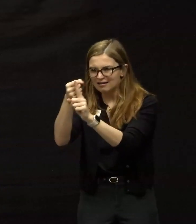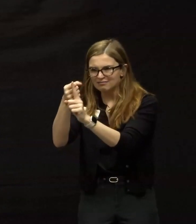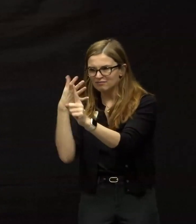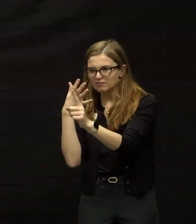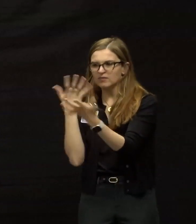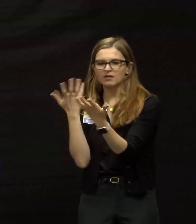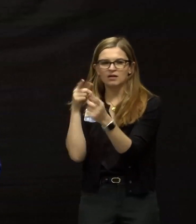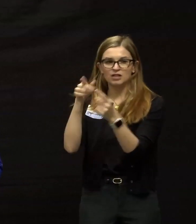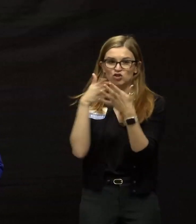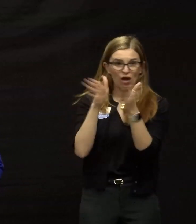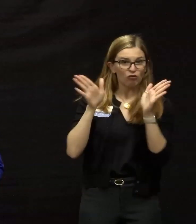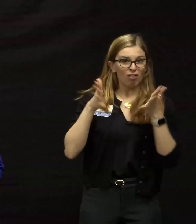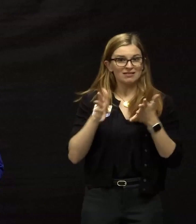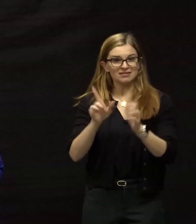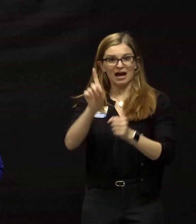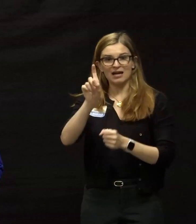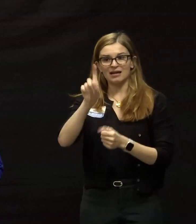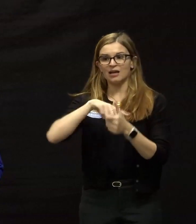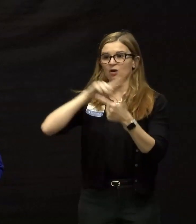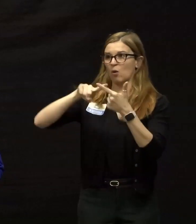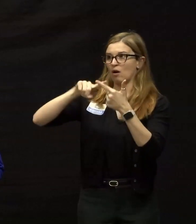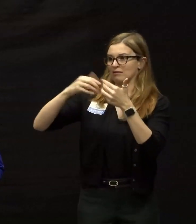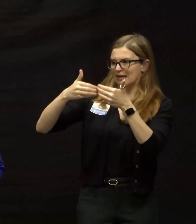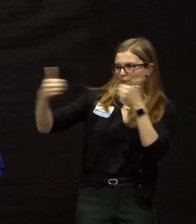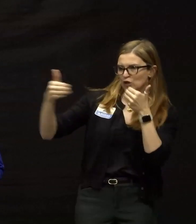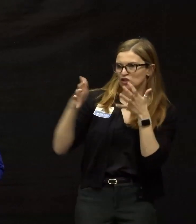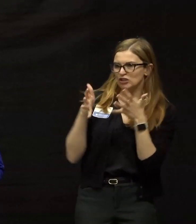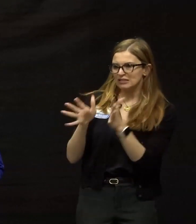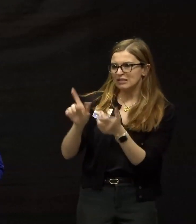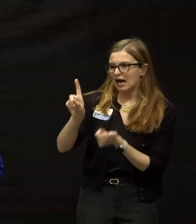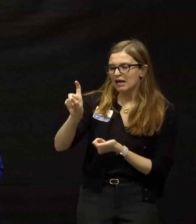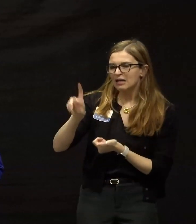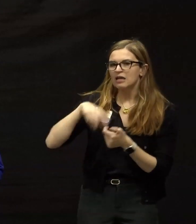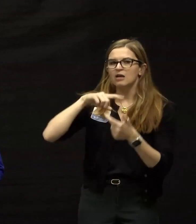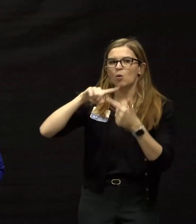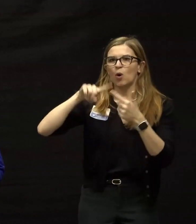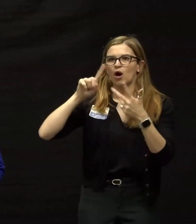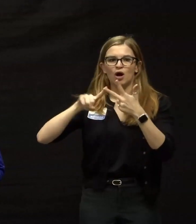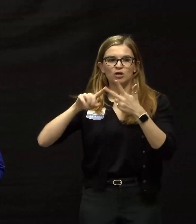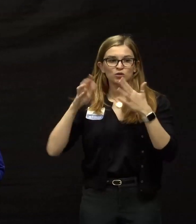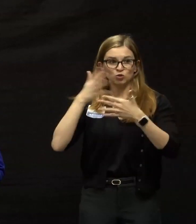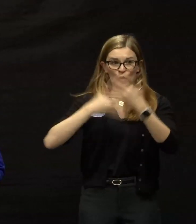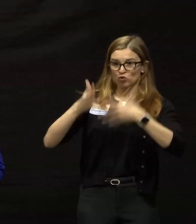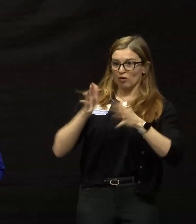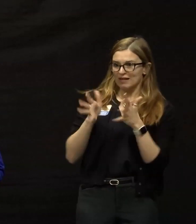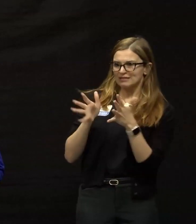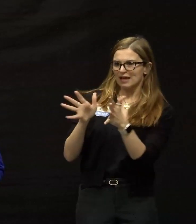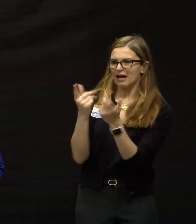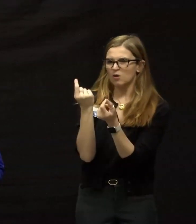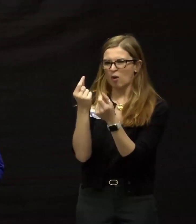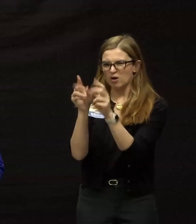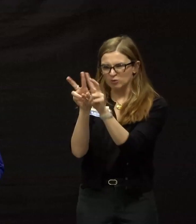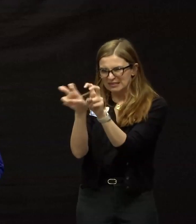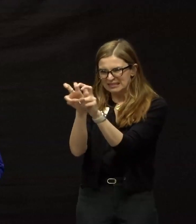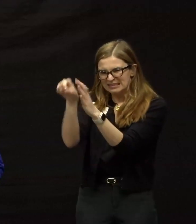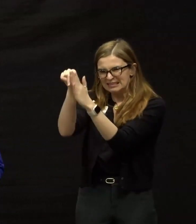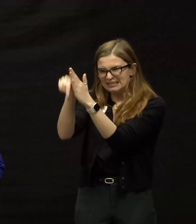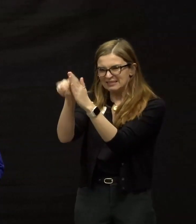What type? And they'll get more information. If it's general anxiety or if it's a separation anxiety disorder,